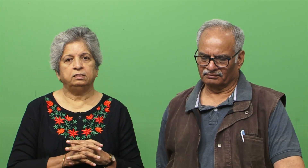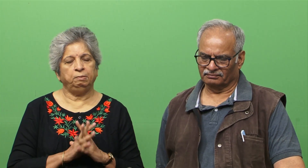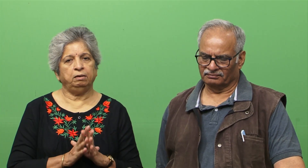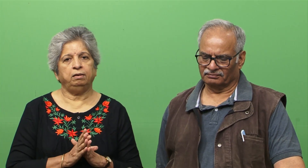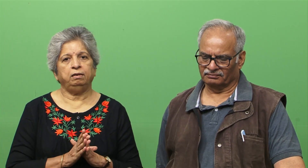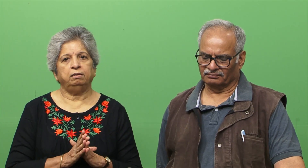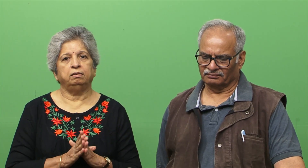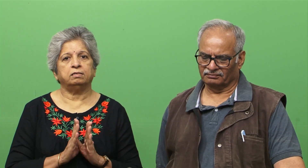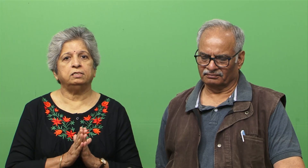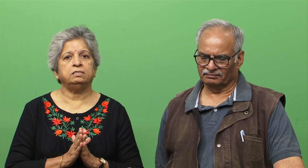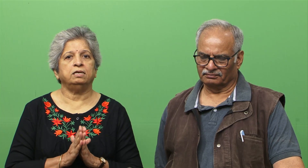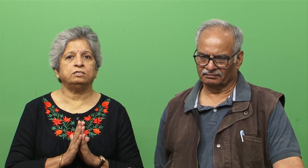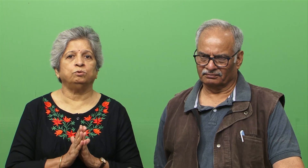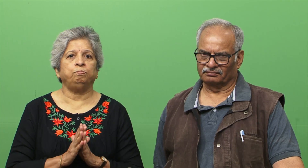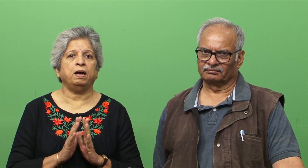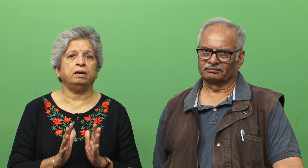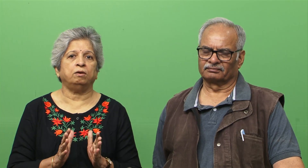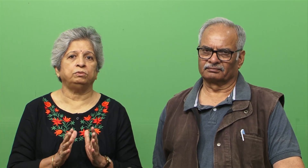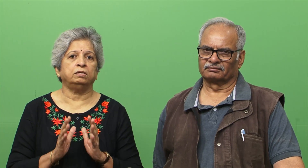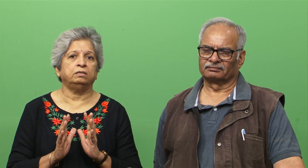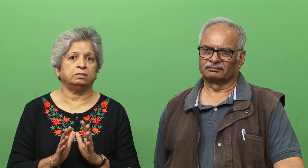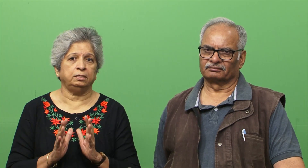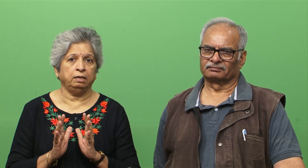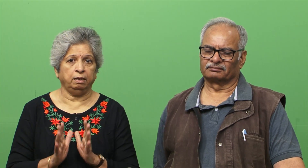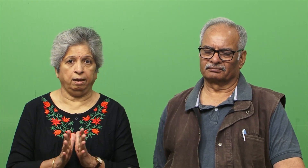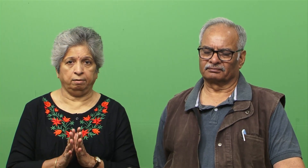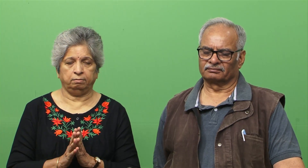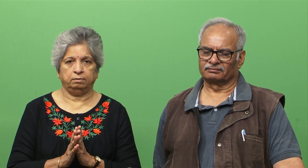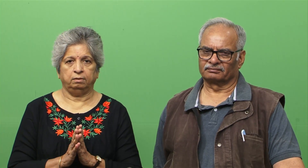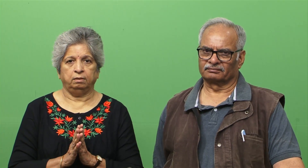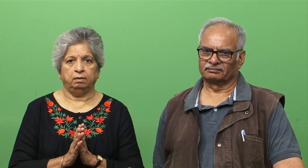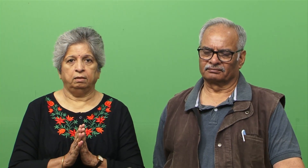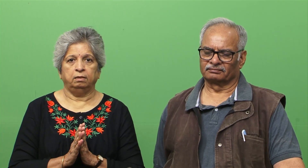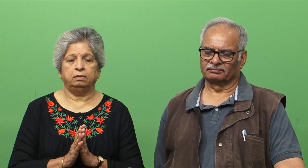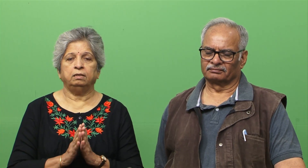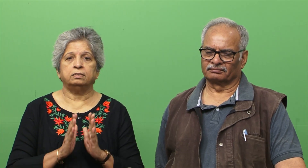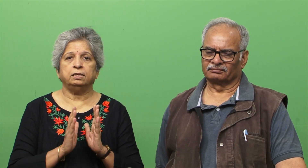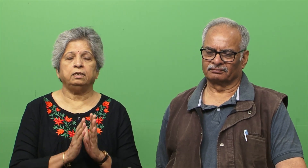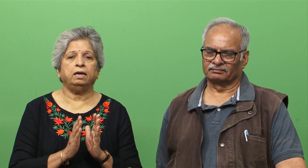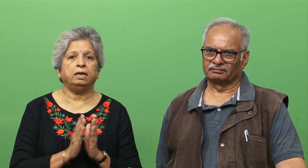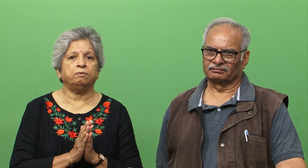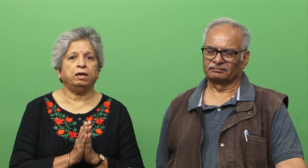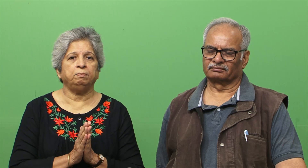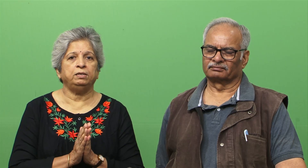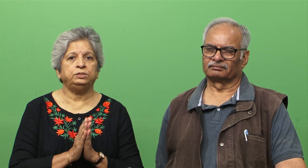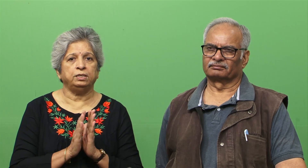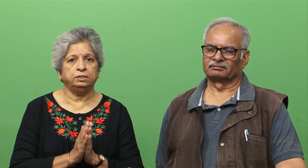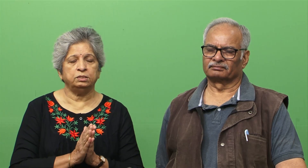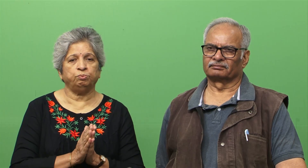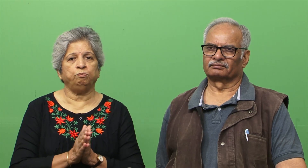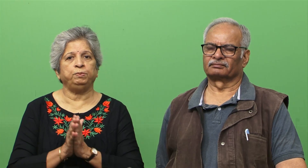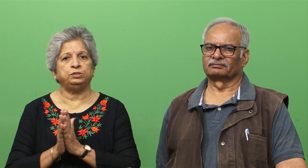similarly nurses has to plan out the nursing care the nursing care requirement changes from Patient